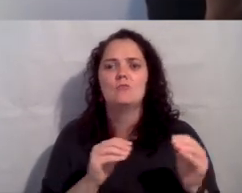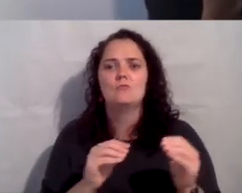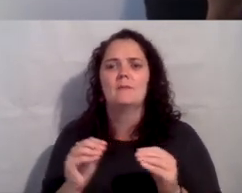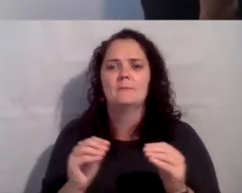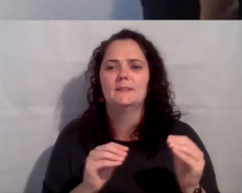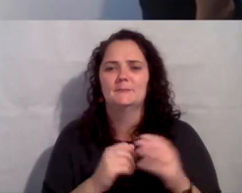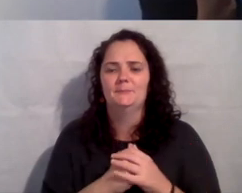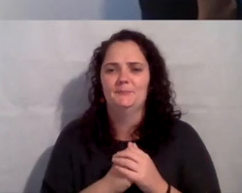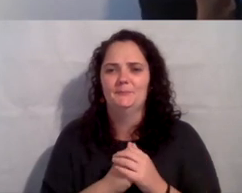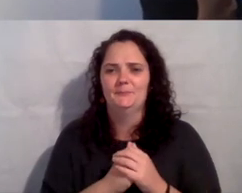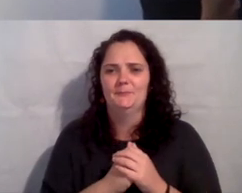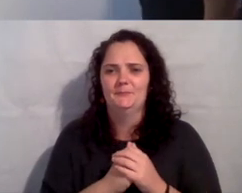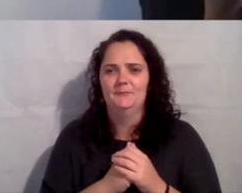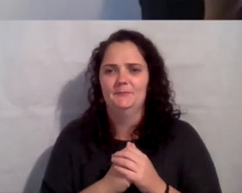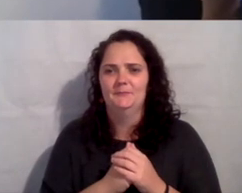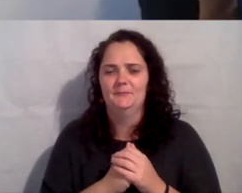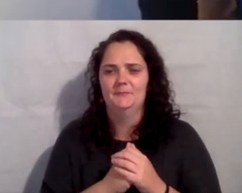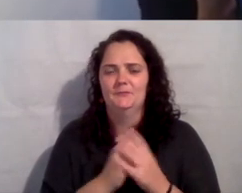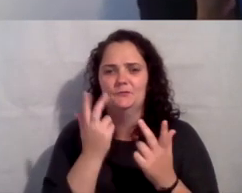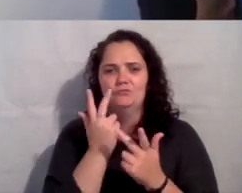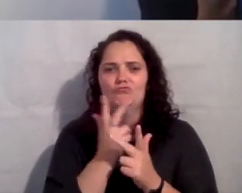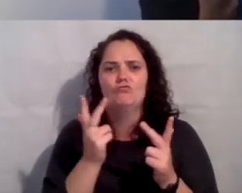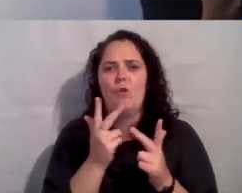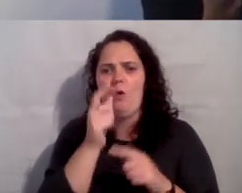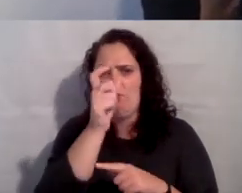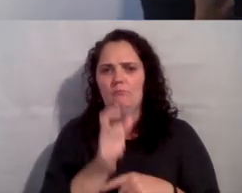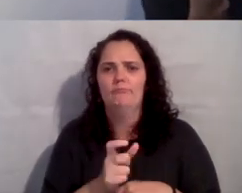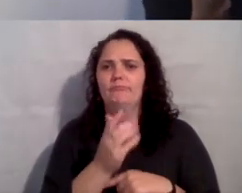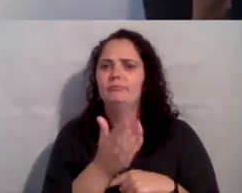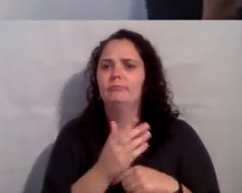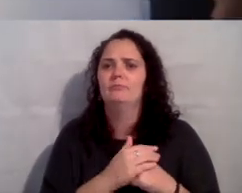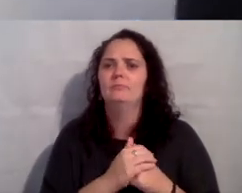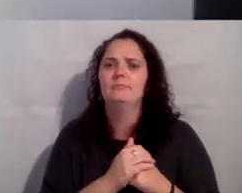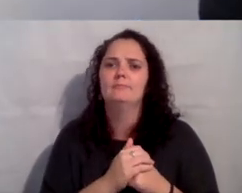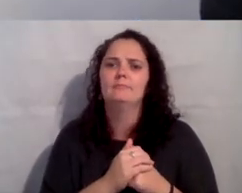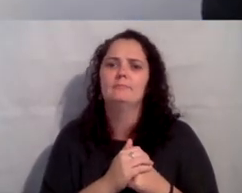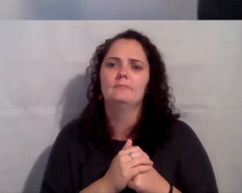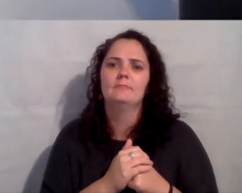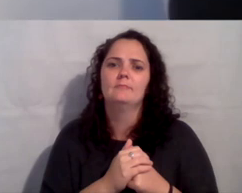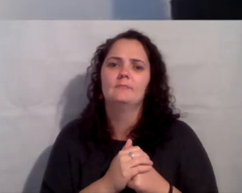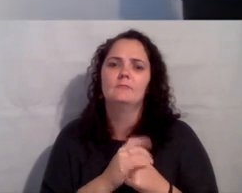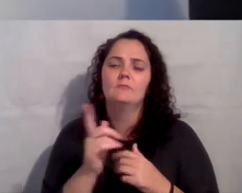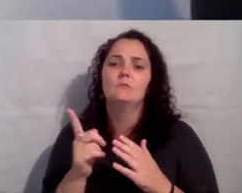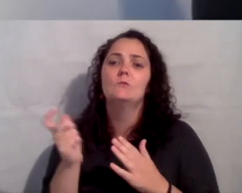and dynamism of the figure. And you can see as I'm drawing, always